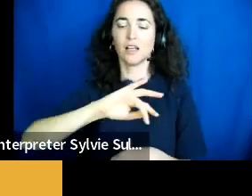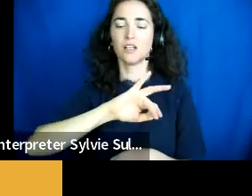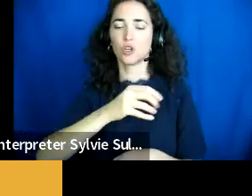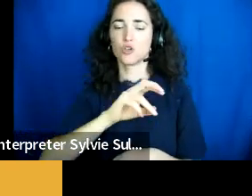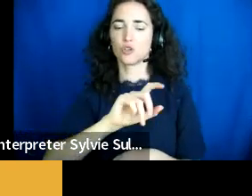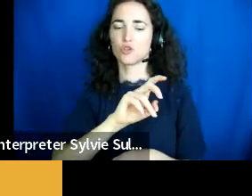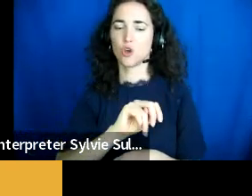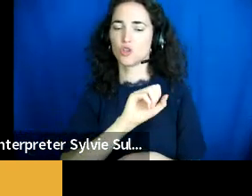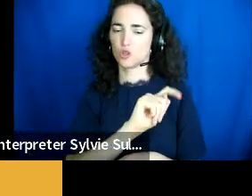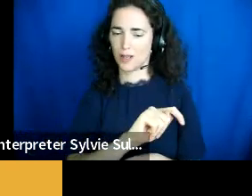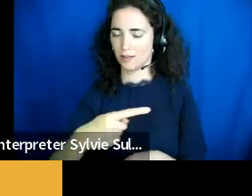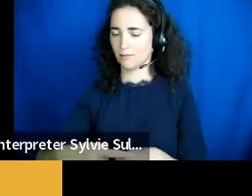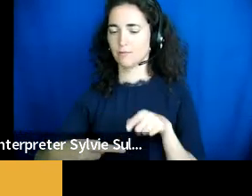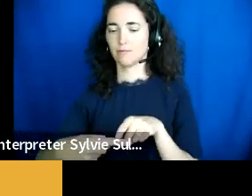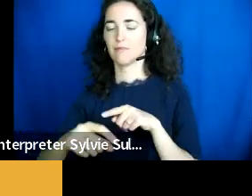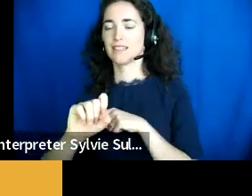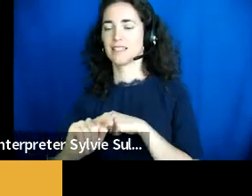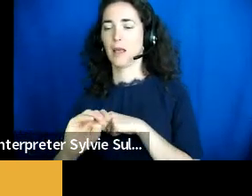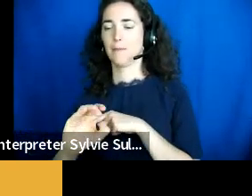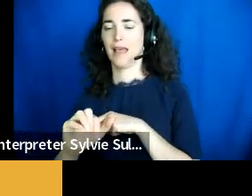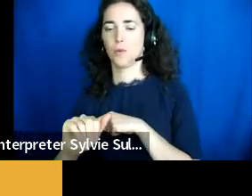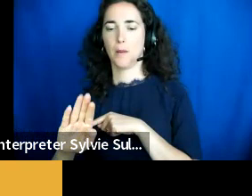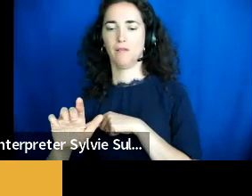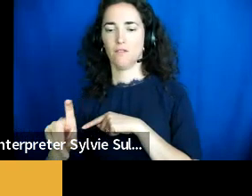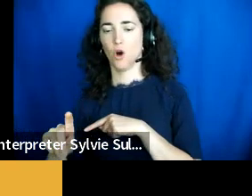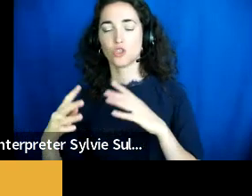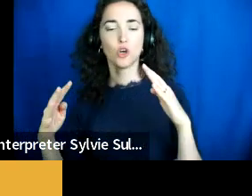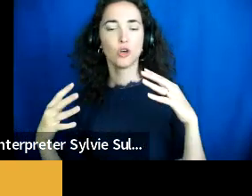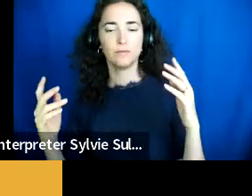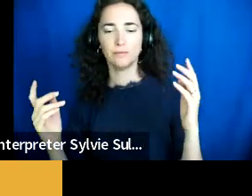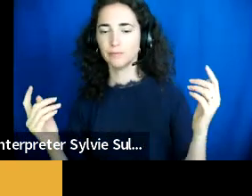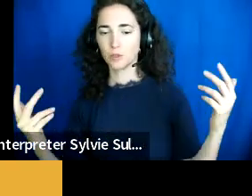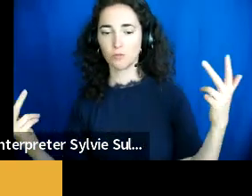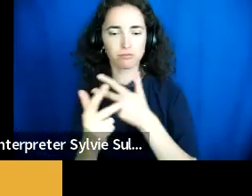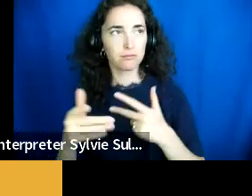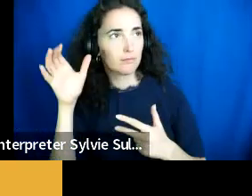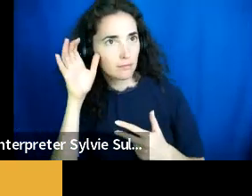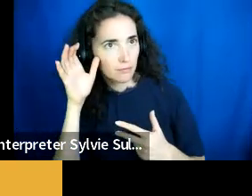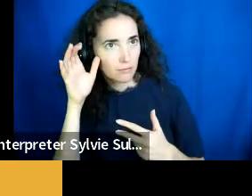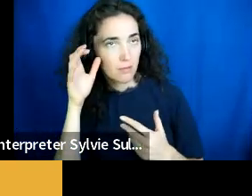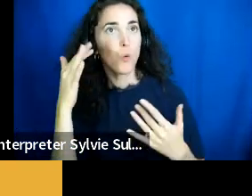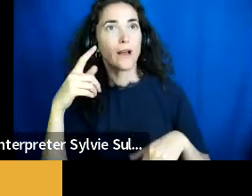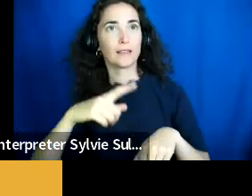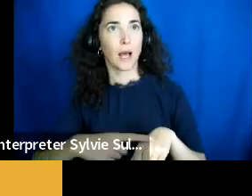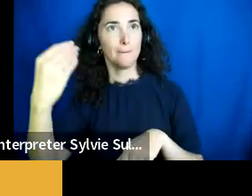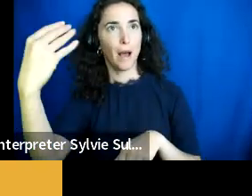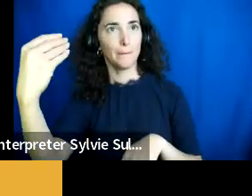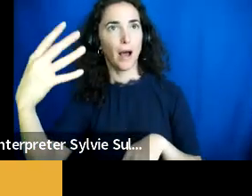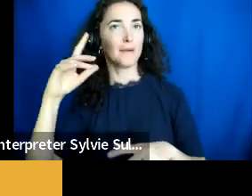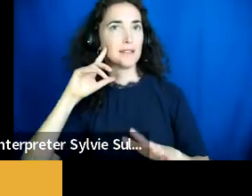Mary Boulevard campers are listening to traffic and waiting for the crosswalks signal to sound when it's time to safely cross it.